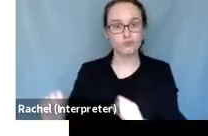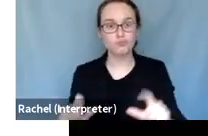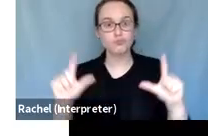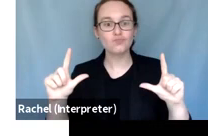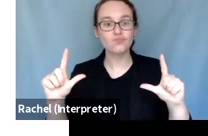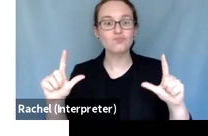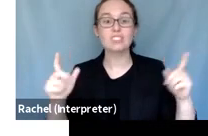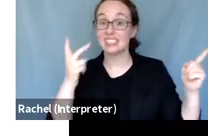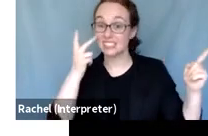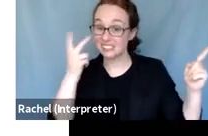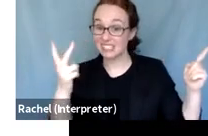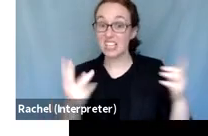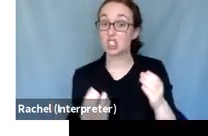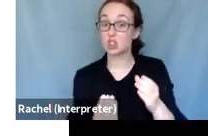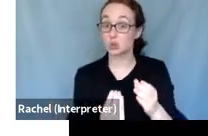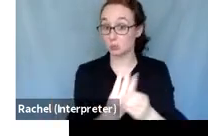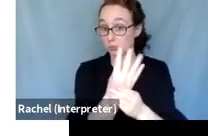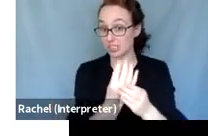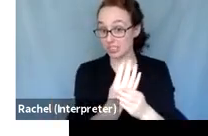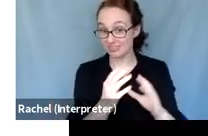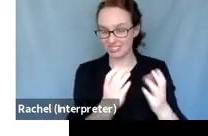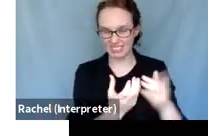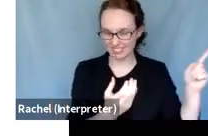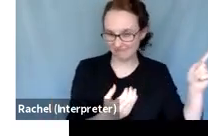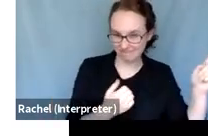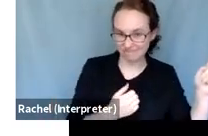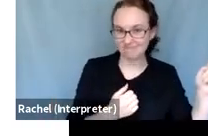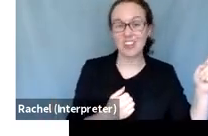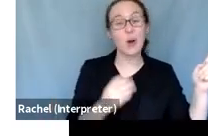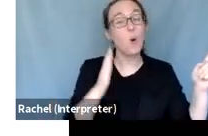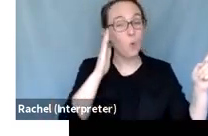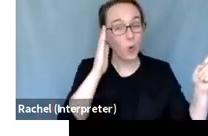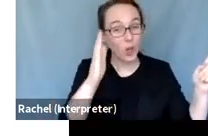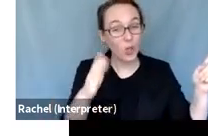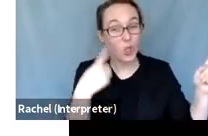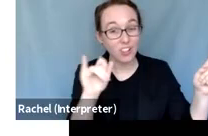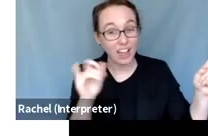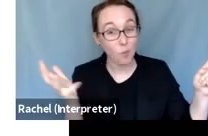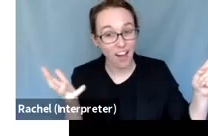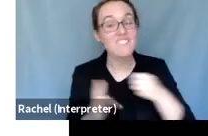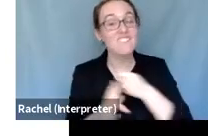Sage Talbot: But so step one, you're going to look for your classes. So it'll say, "Fall 2020" and list the class right next to it.